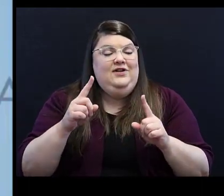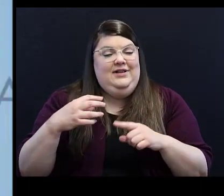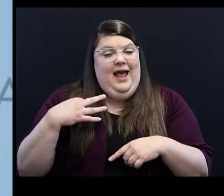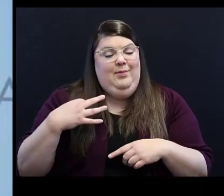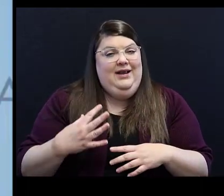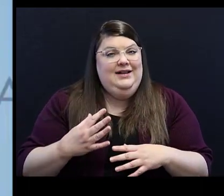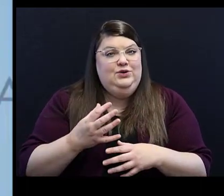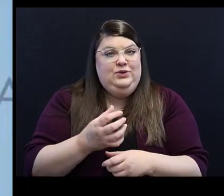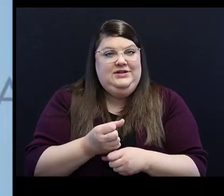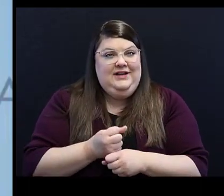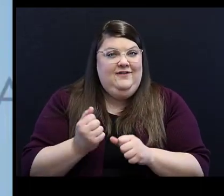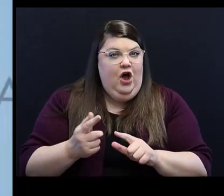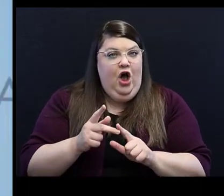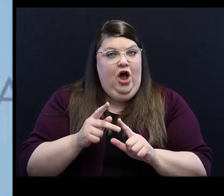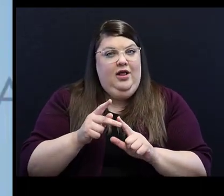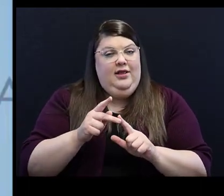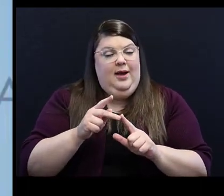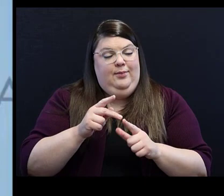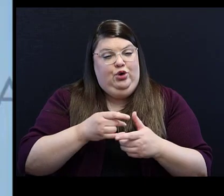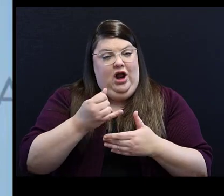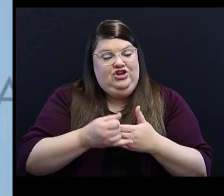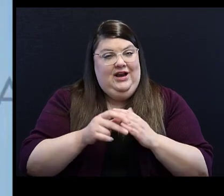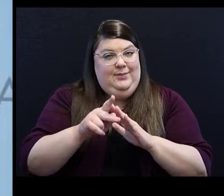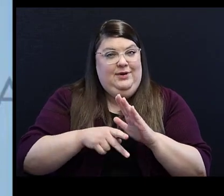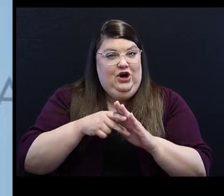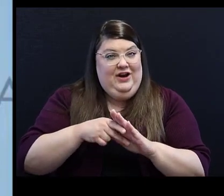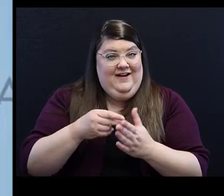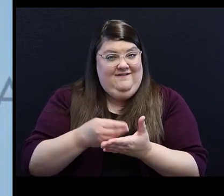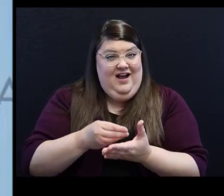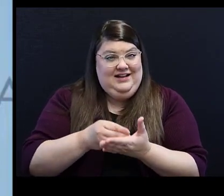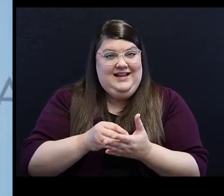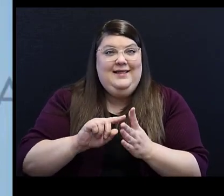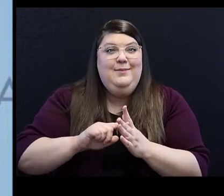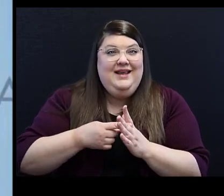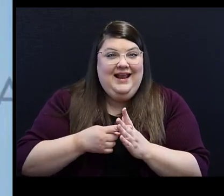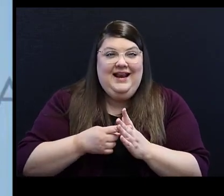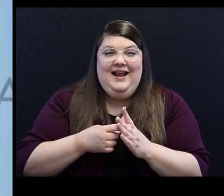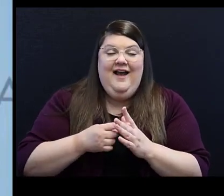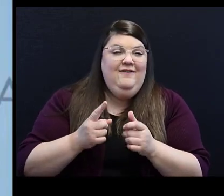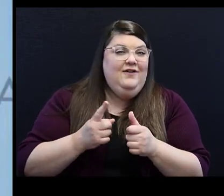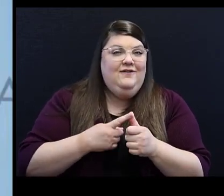project period funds at the beginning of year one.